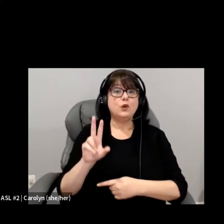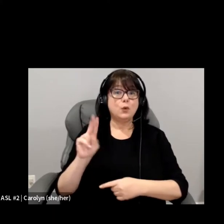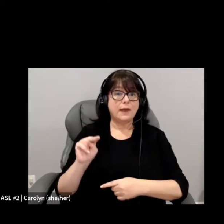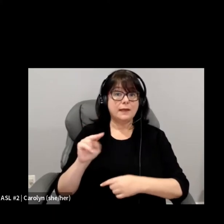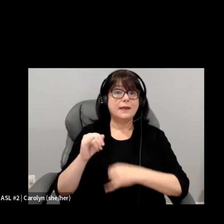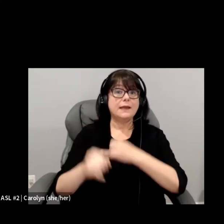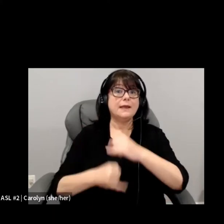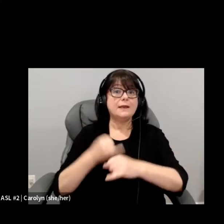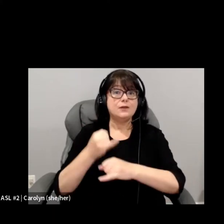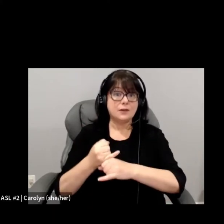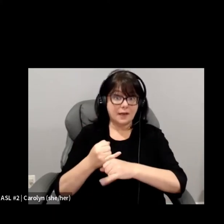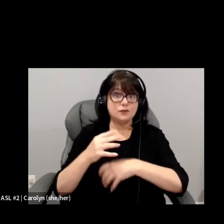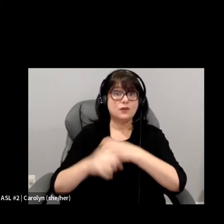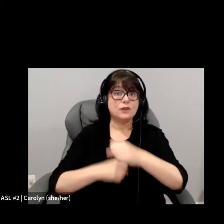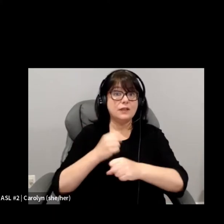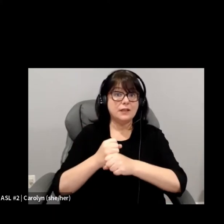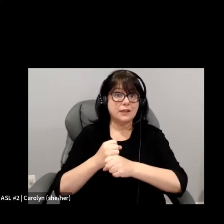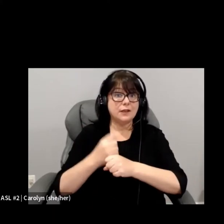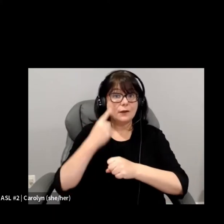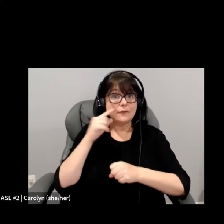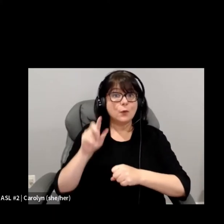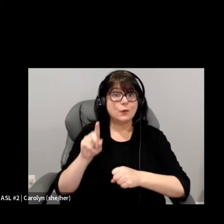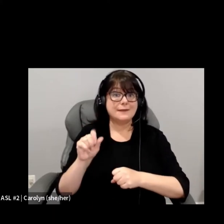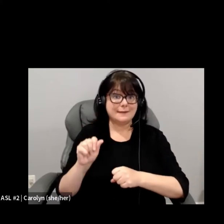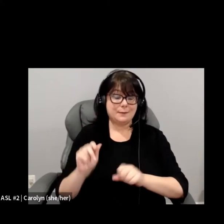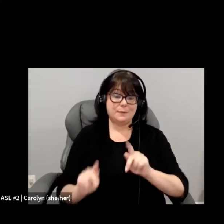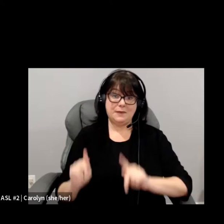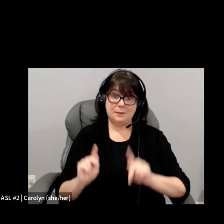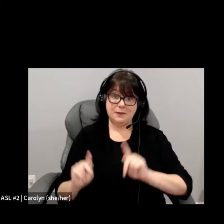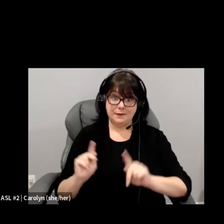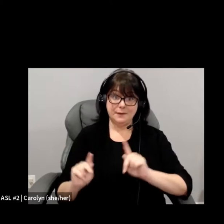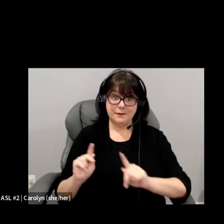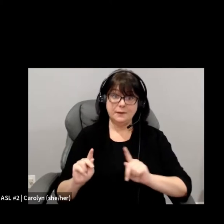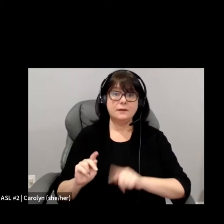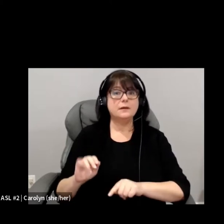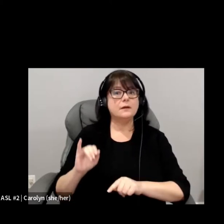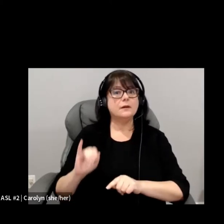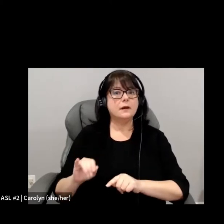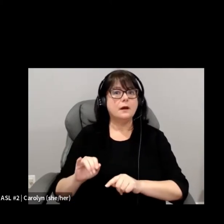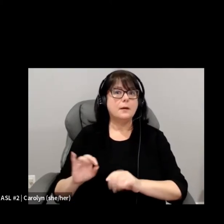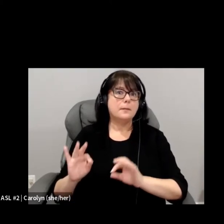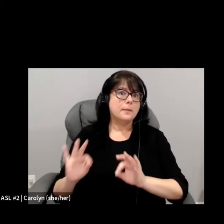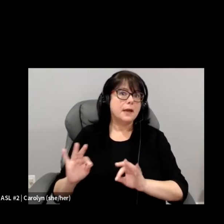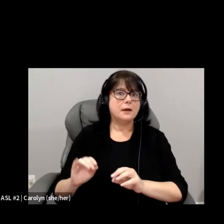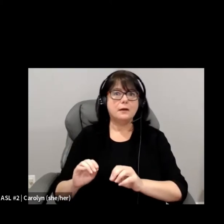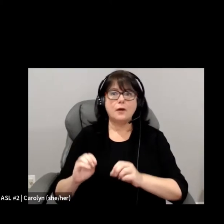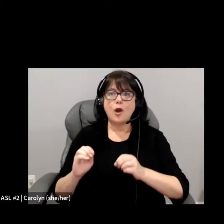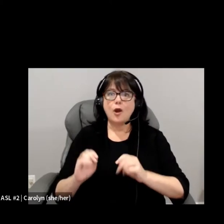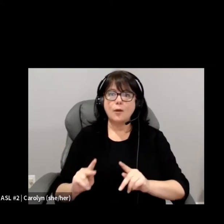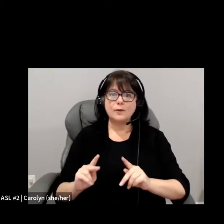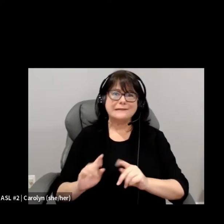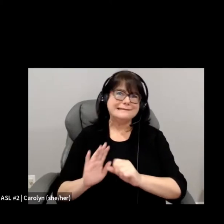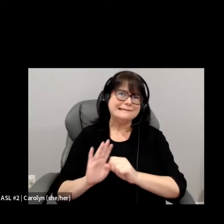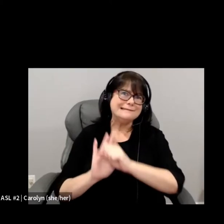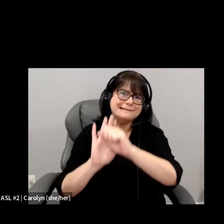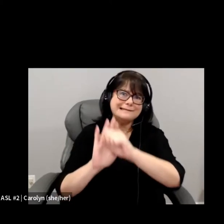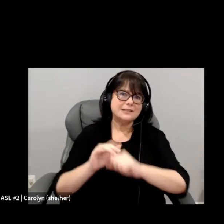THIS REPRESENTED A REAL OPPORTUNITY TO PUSH AGAINST THE PROVINCIAL GOVERNMENT'S PLAN OF A SEPARATE HANDICAP STATUTE.